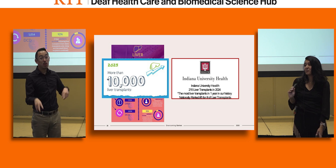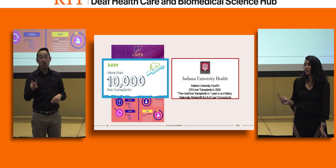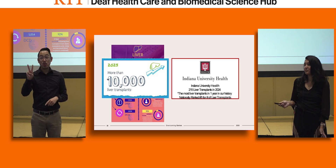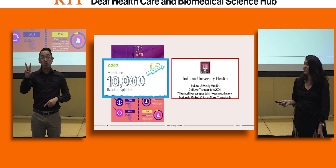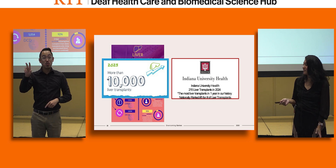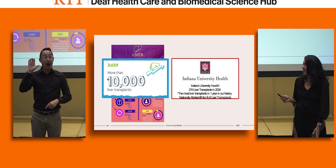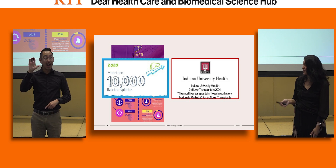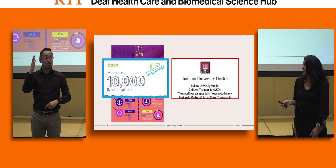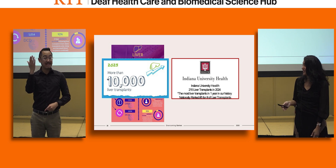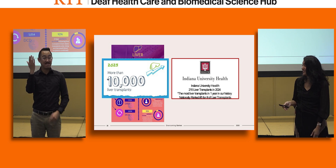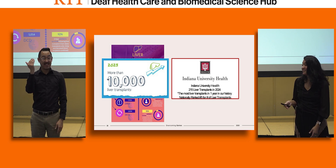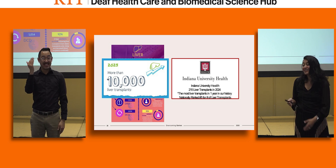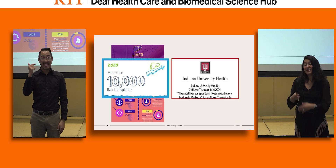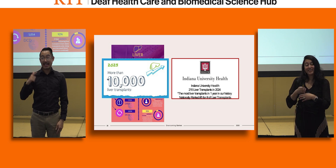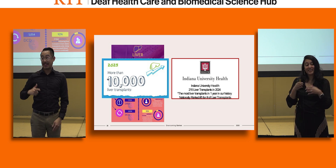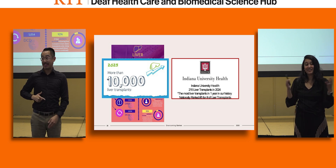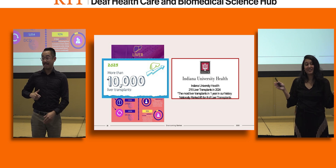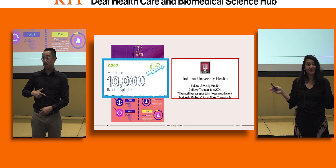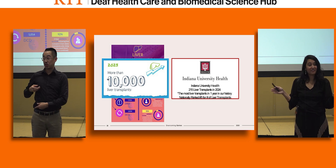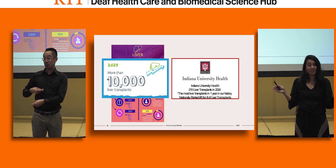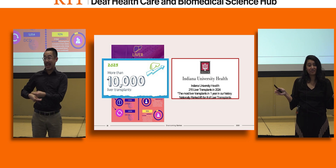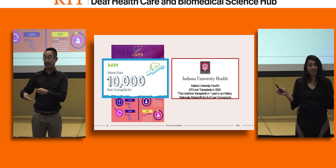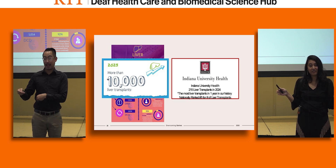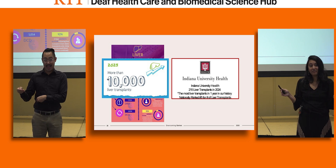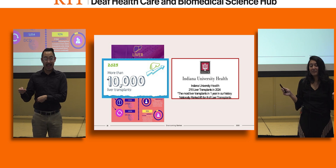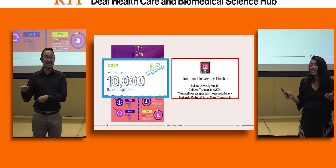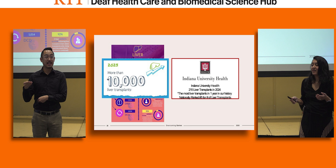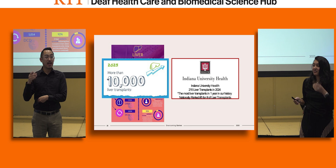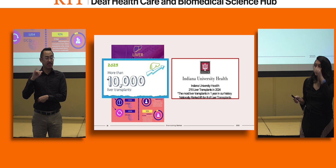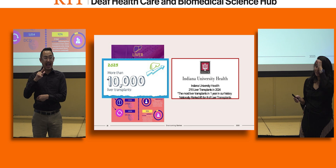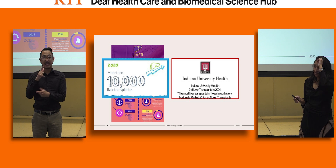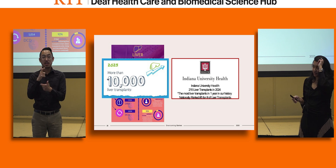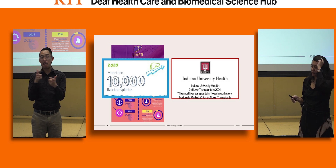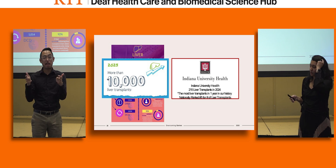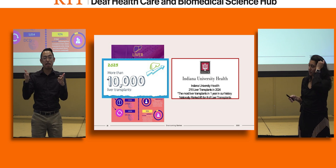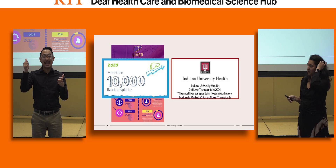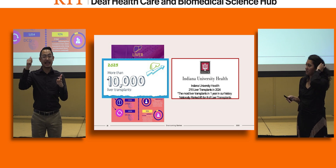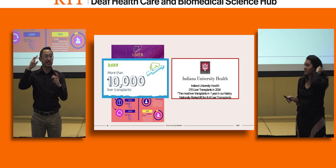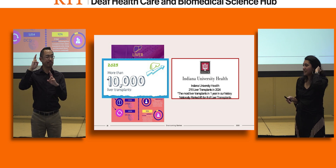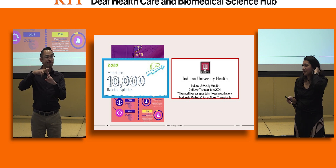the most we have ever done in a single year in the history of the program.